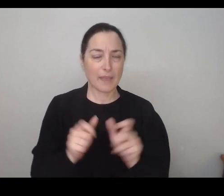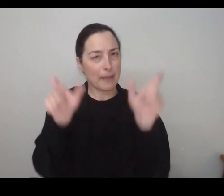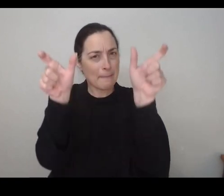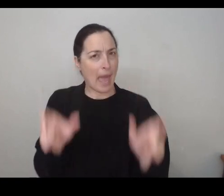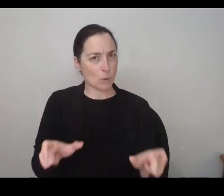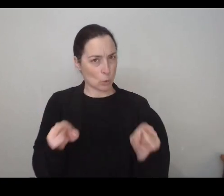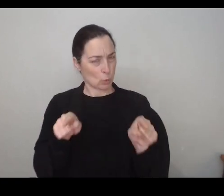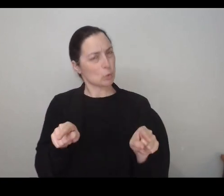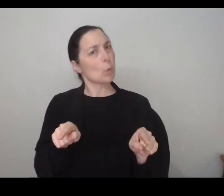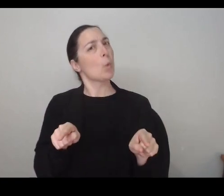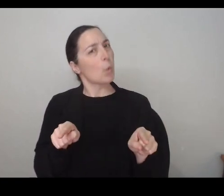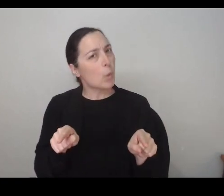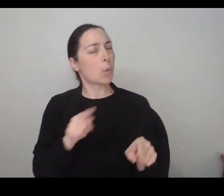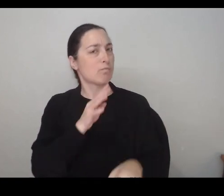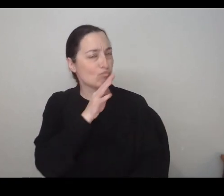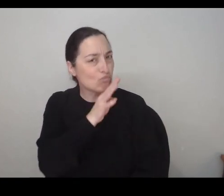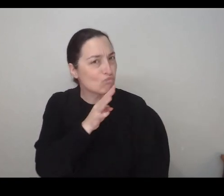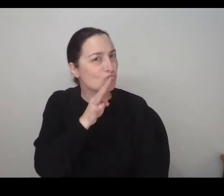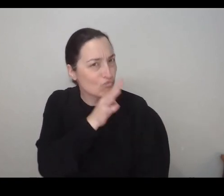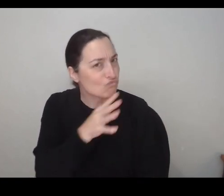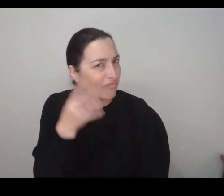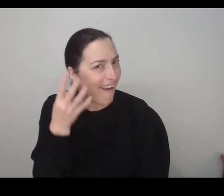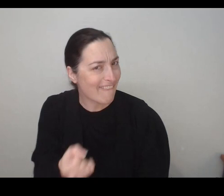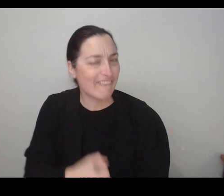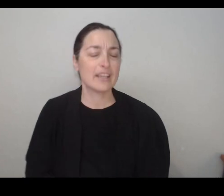So it's the, I would say, the Maison du Jouir,